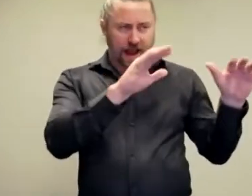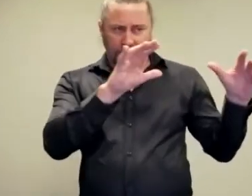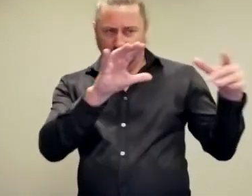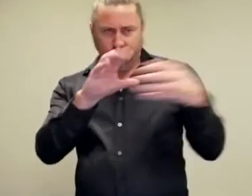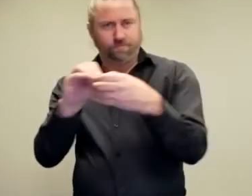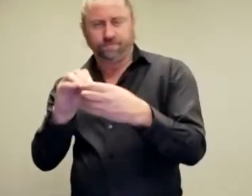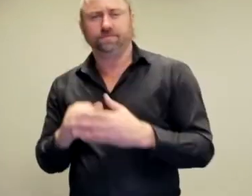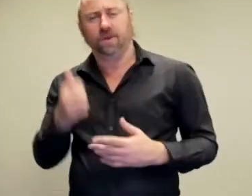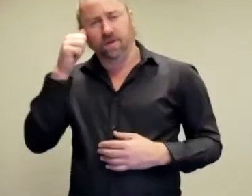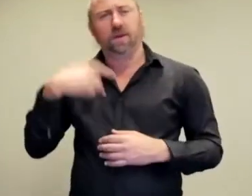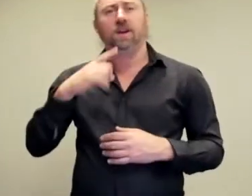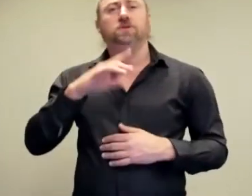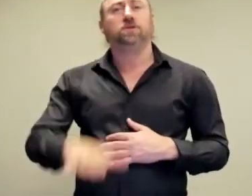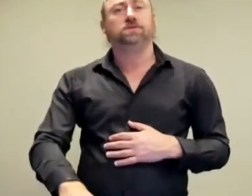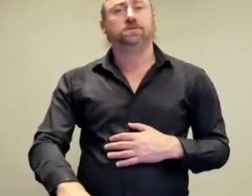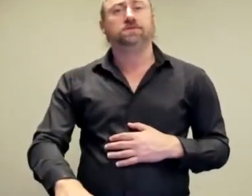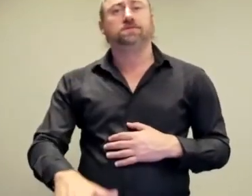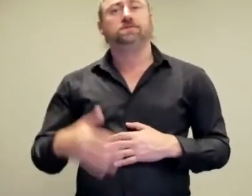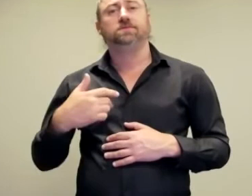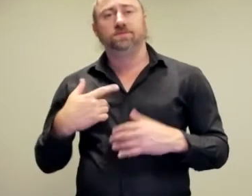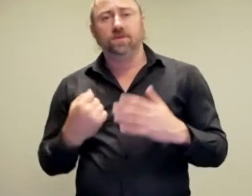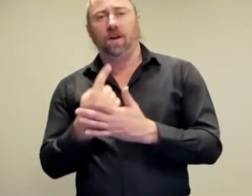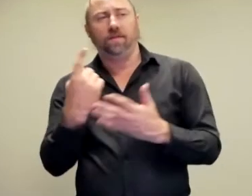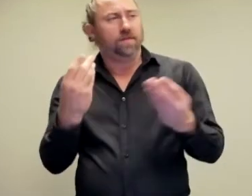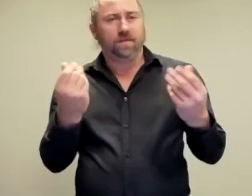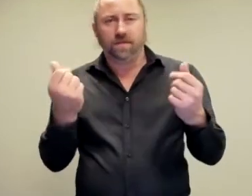a child I was surrounded by fine textile motifs,